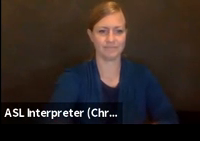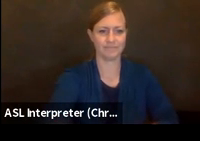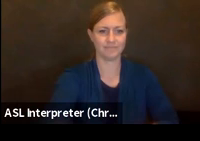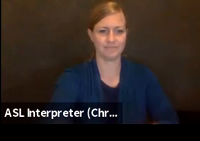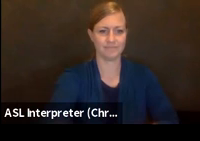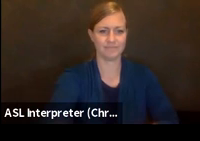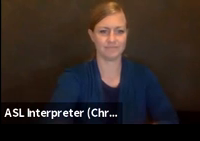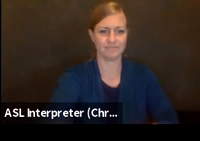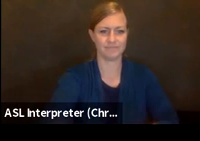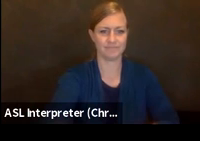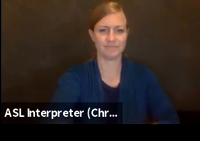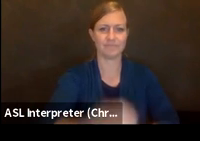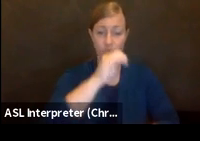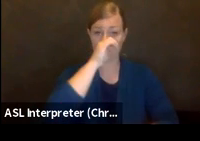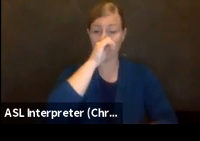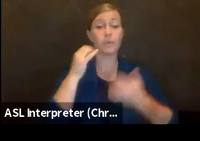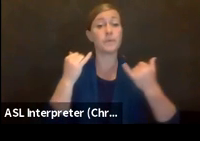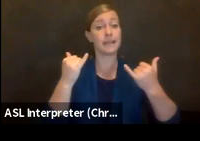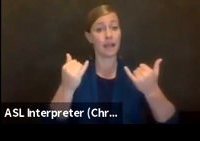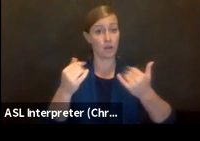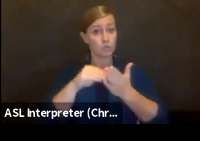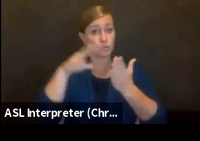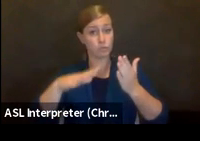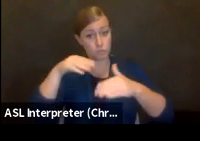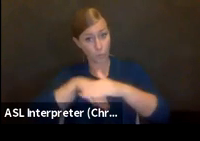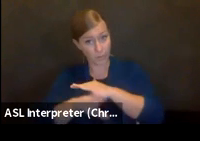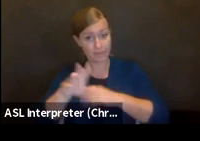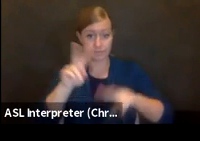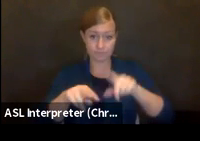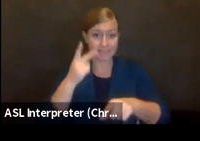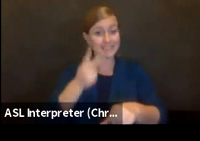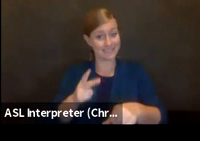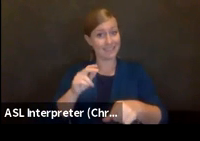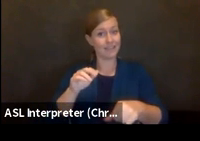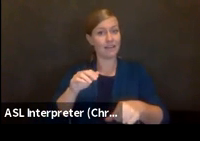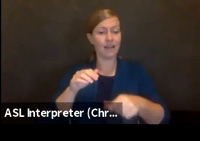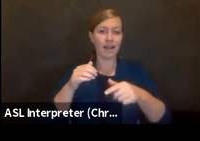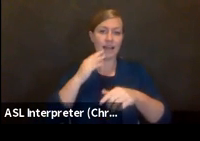ESD 189 - Amy Colburn: So now when students go in that assignment to try when they click on that.